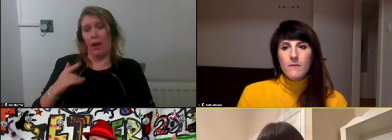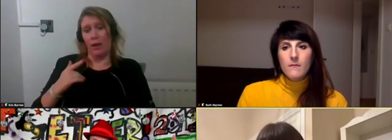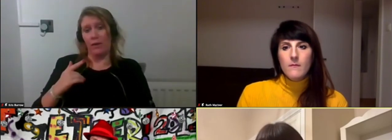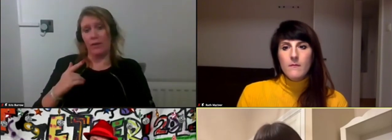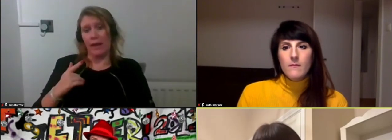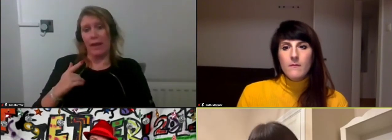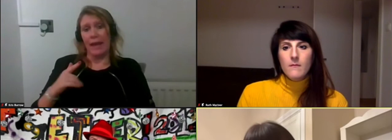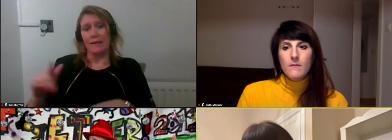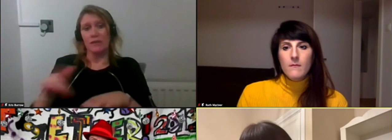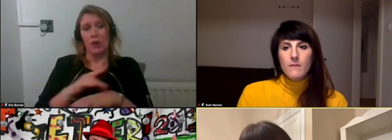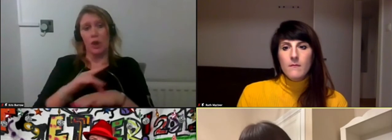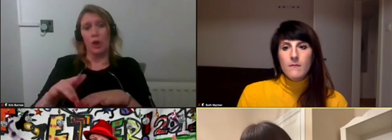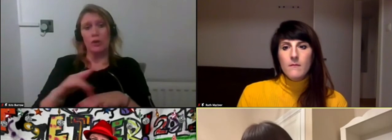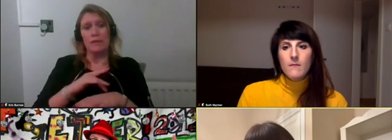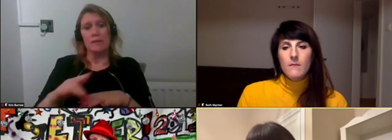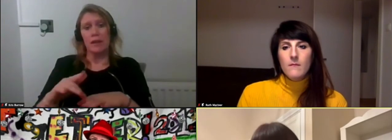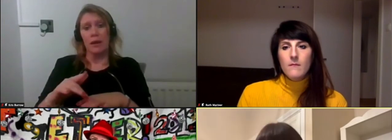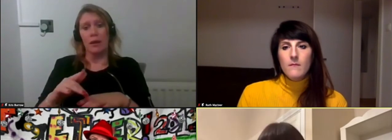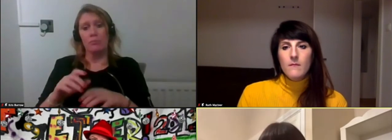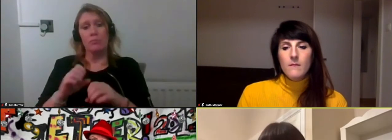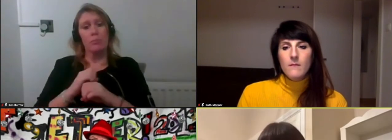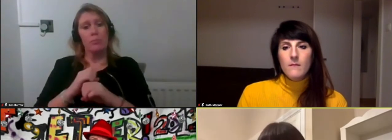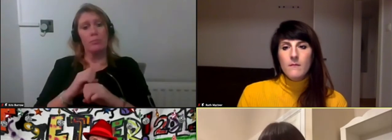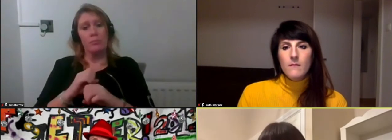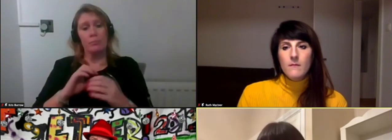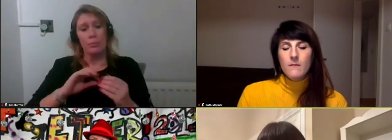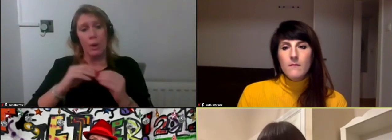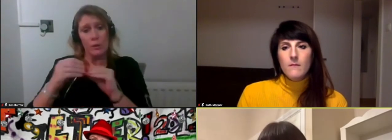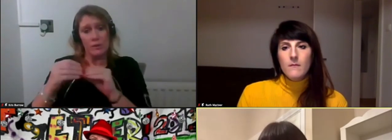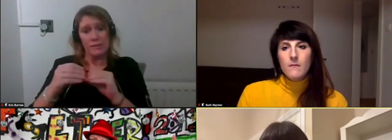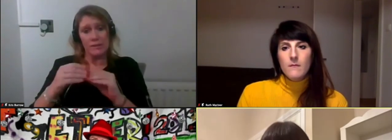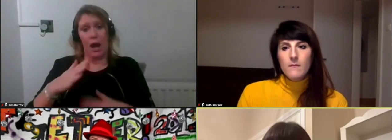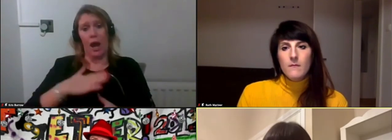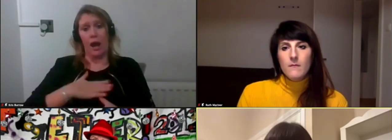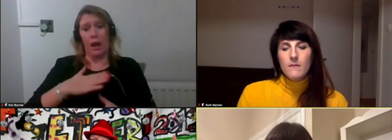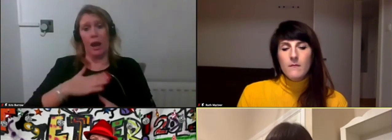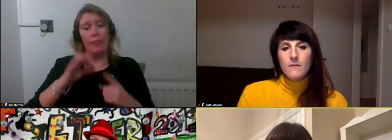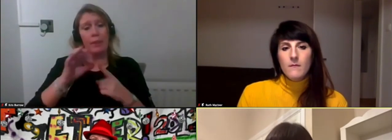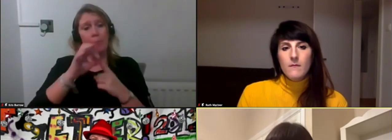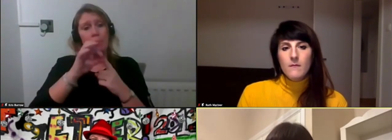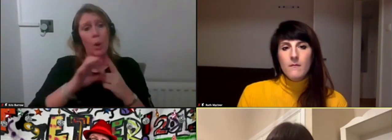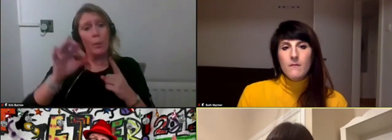experimental music, I liked the poetic quality of the text on the screen, and can